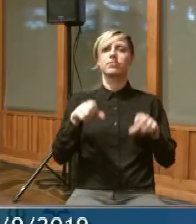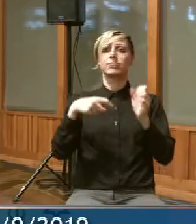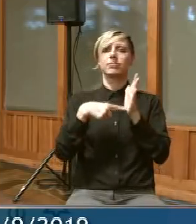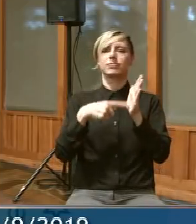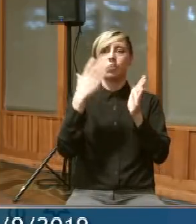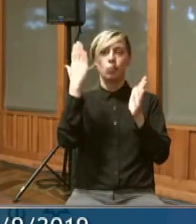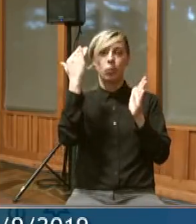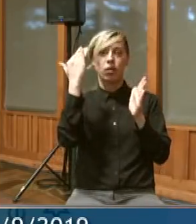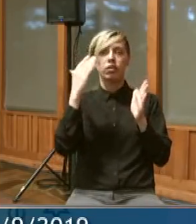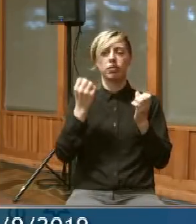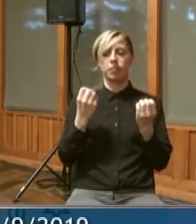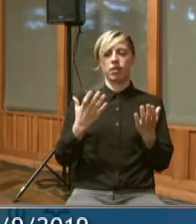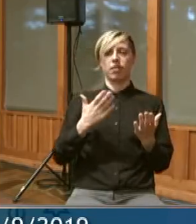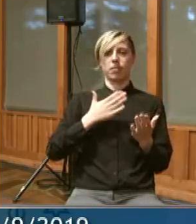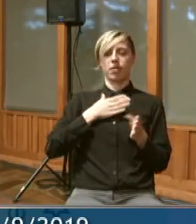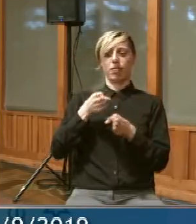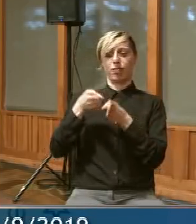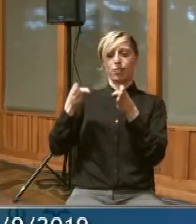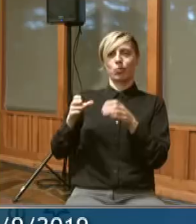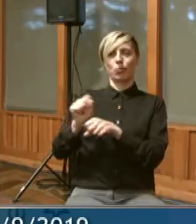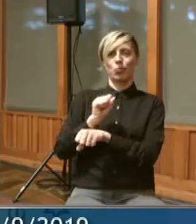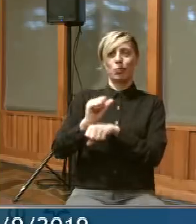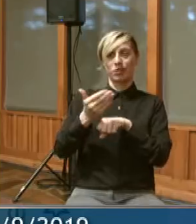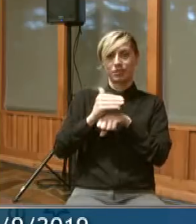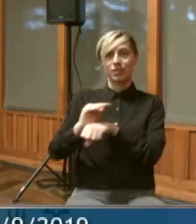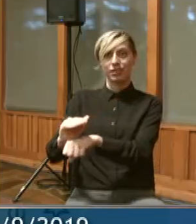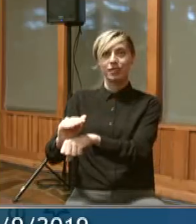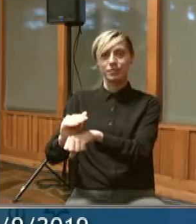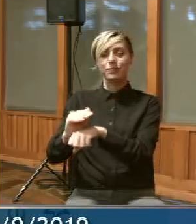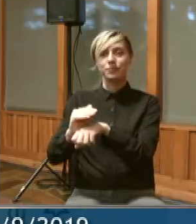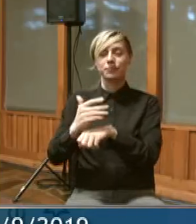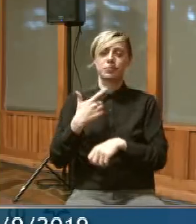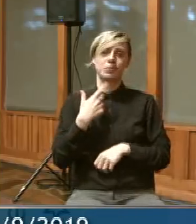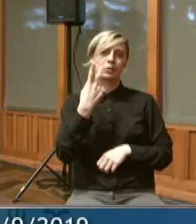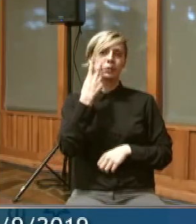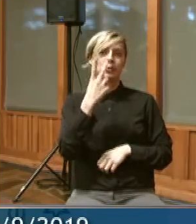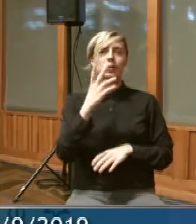FULL-TIME JOB AND BEING HERE. I ALWAYS USE THE FACILITIES. I'M HERE TO REPRESENT MY NEIGHBORS BECAUSE MANY WORK IN